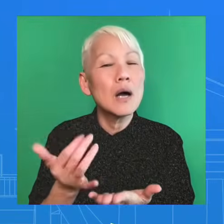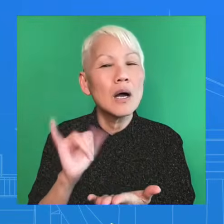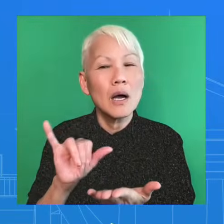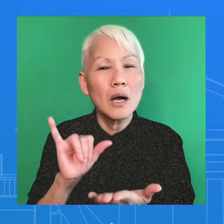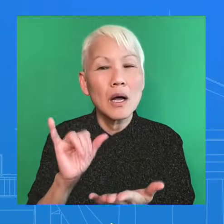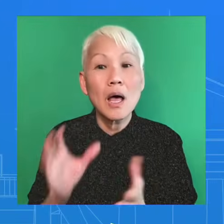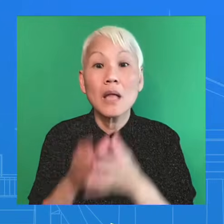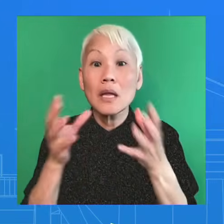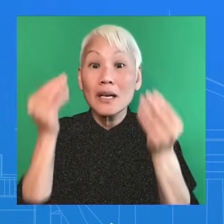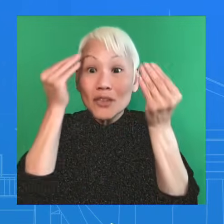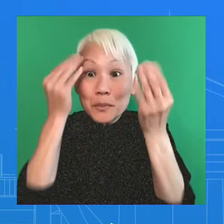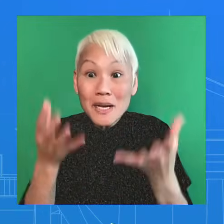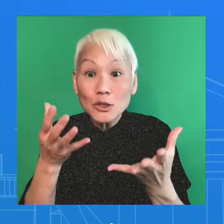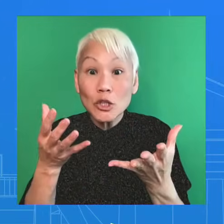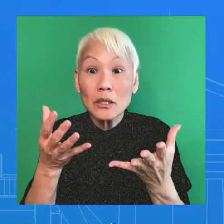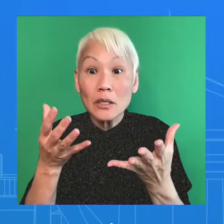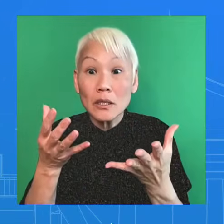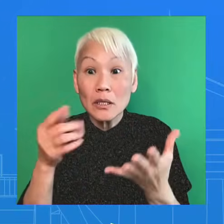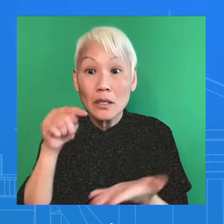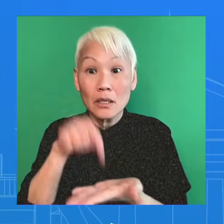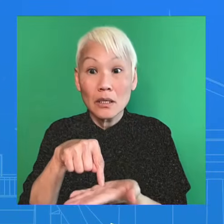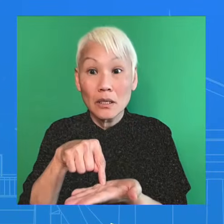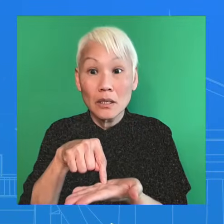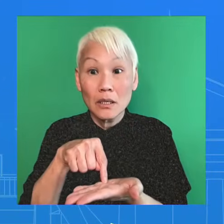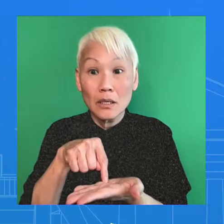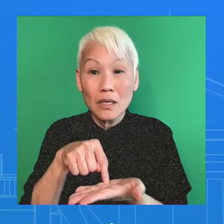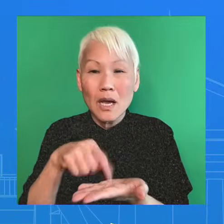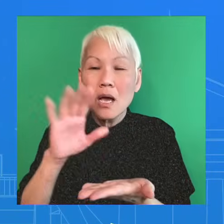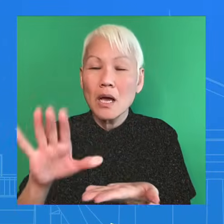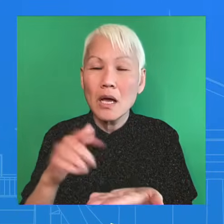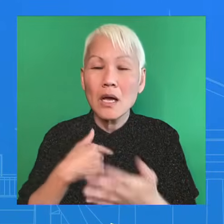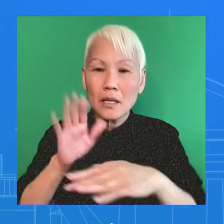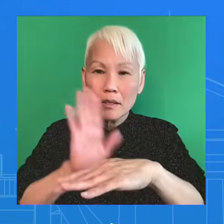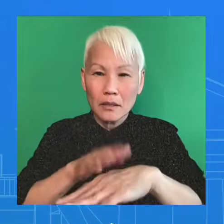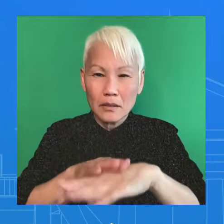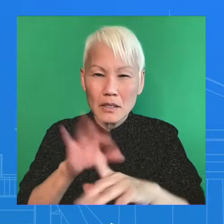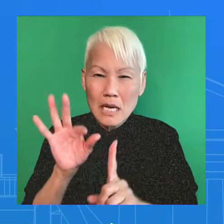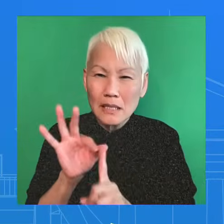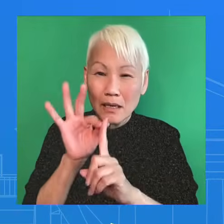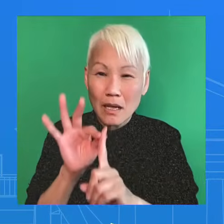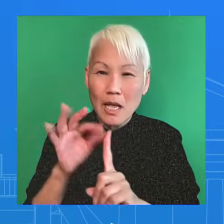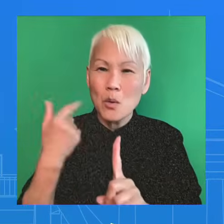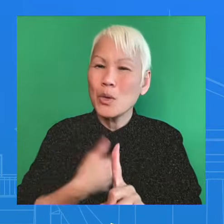that I still don't think we know for sure that there isn't more coming --but what we've seen thus far,